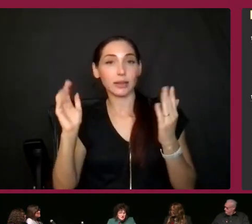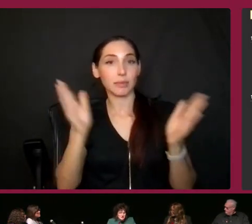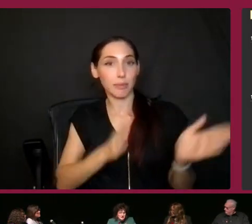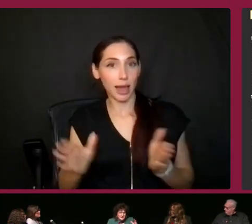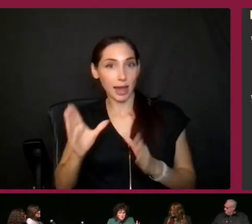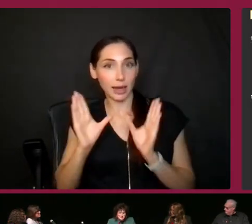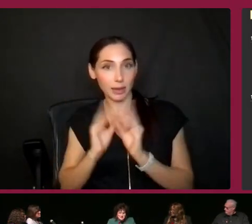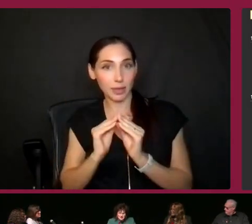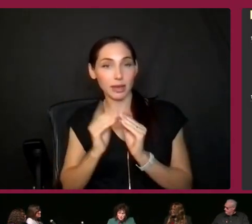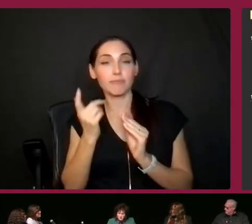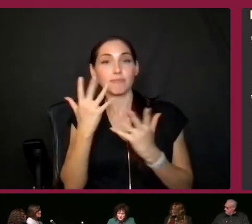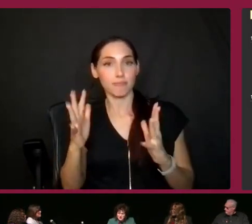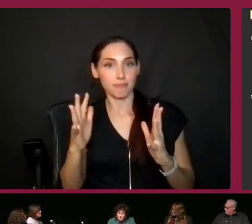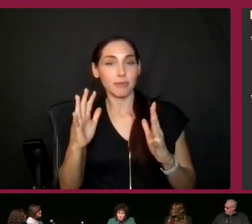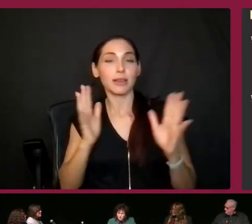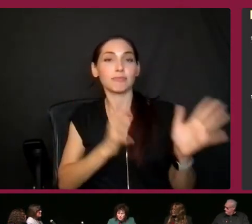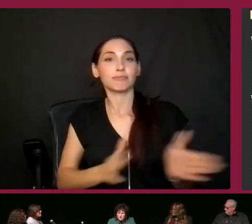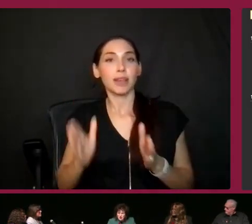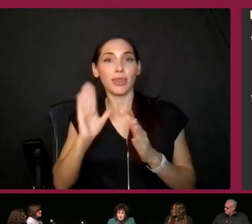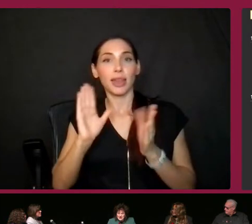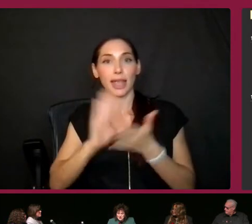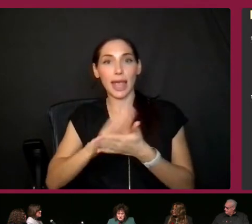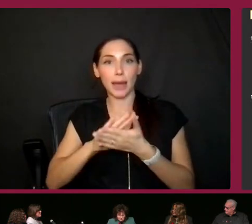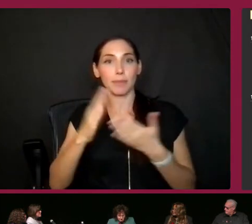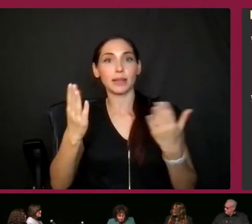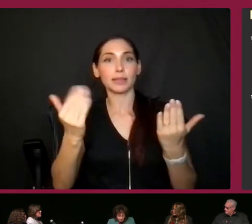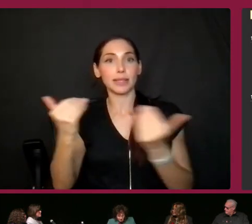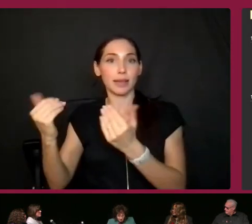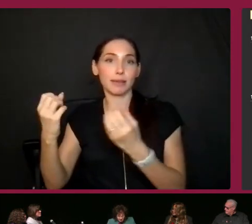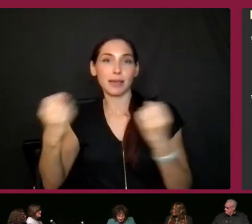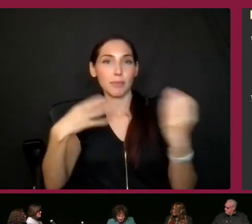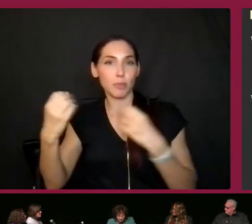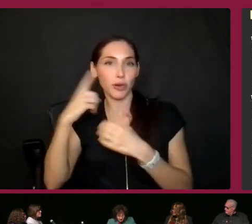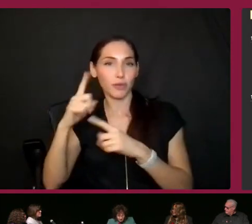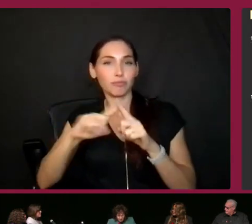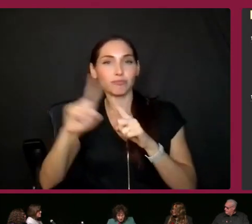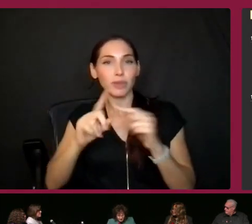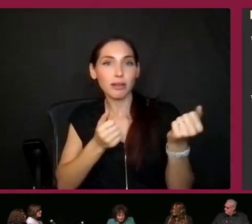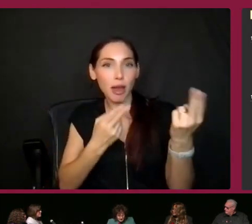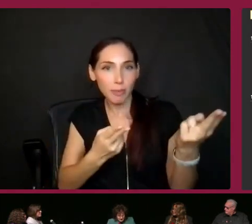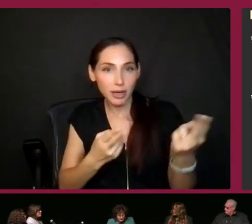the campus input for the nominations for, uh, for these